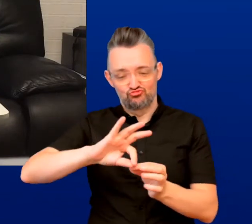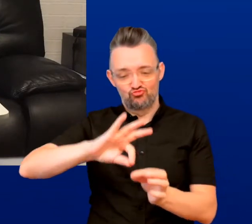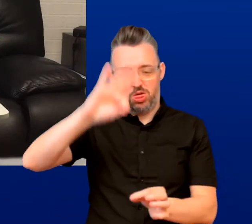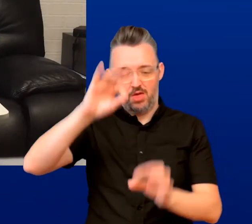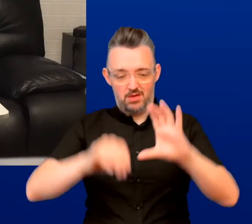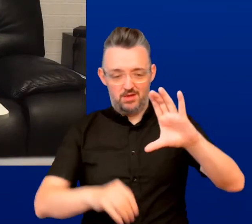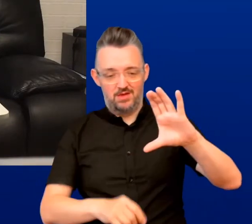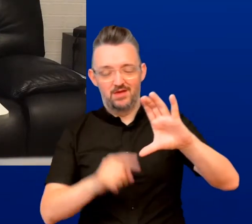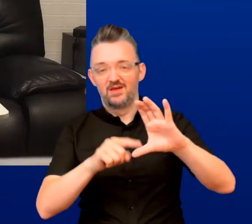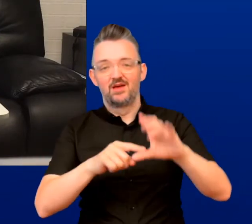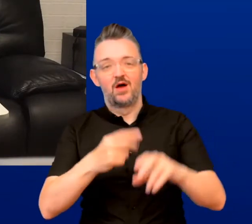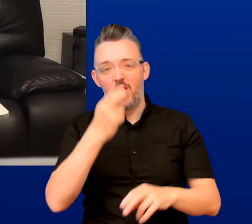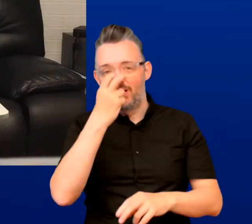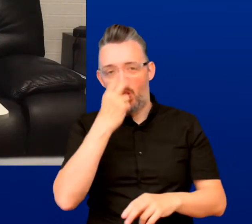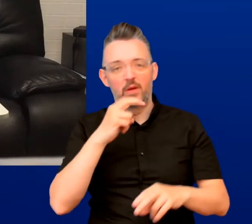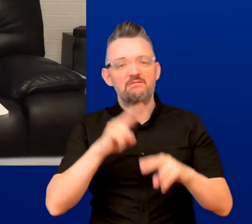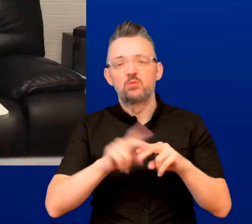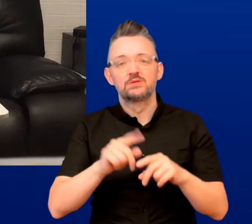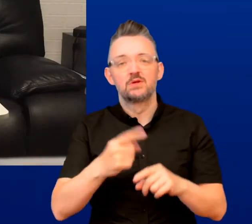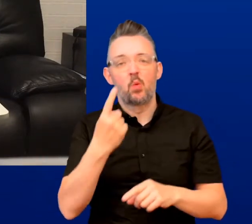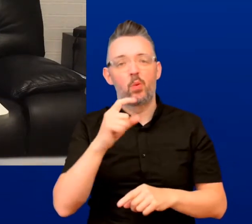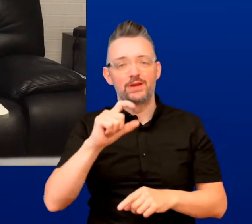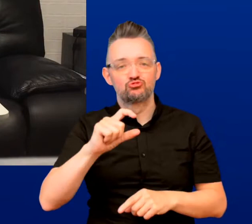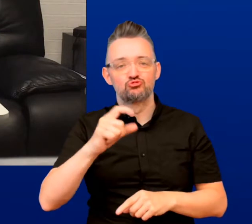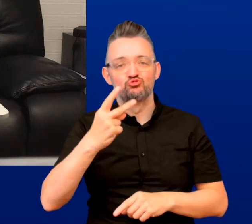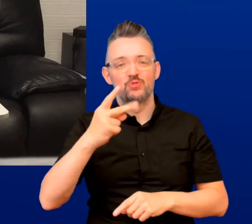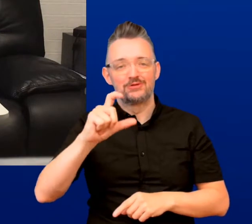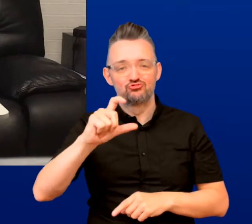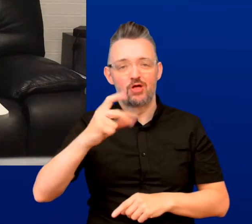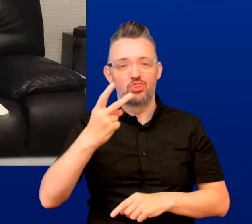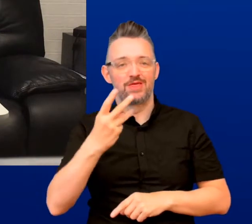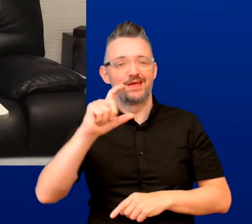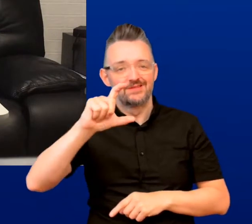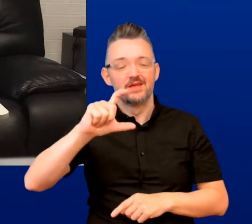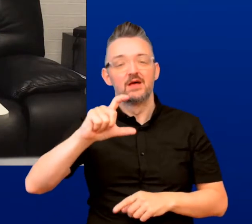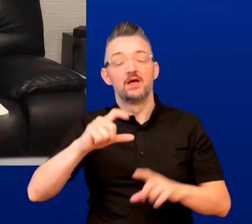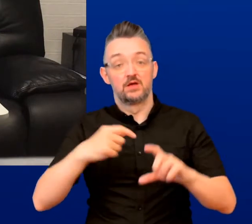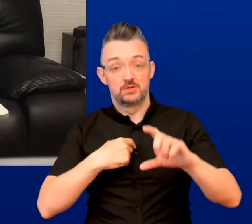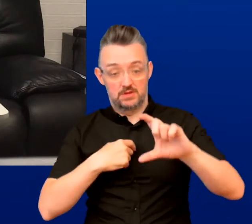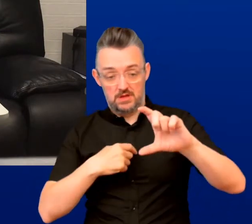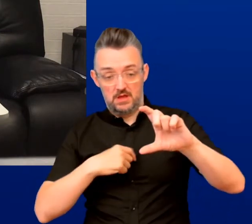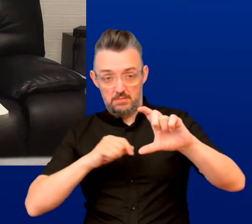in old fashioned inches. What we did was just measured